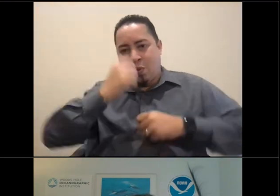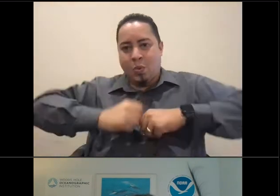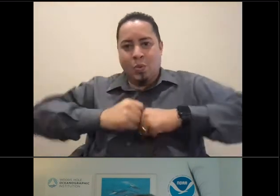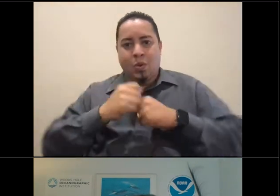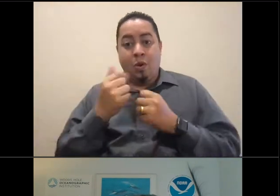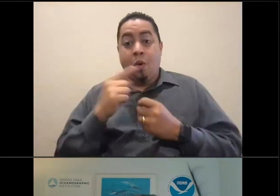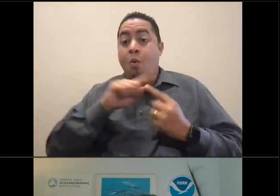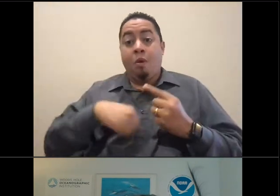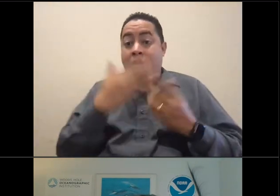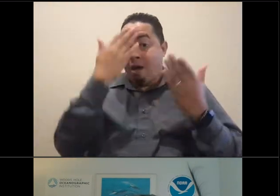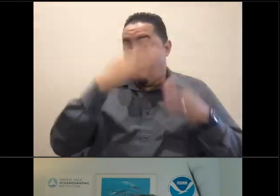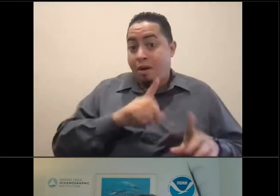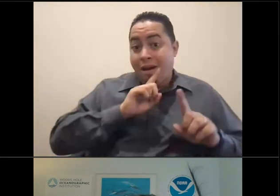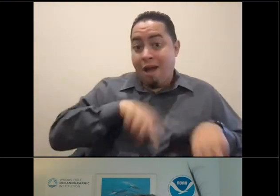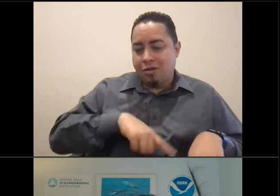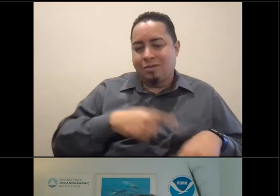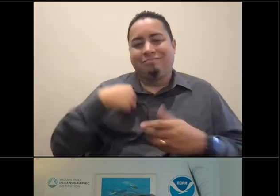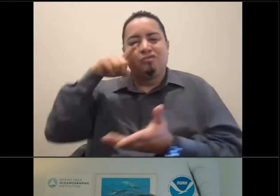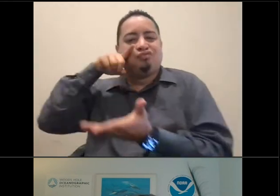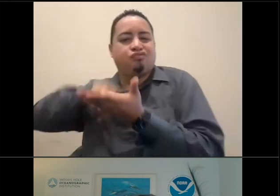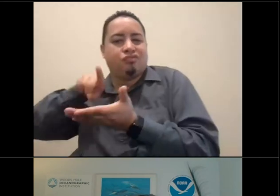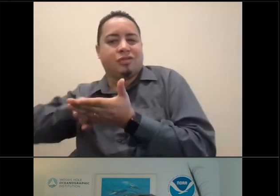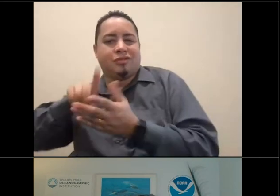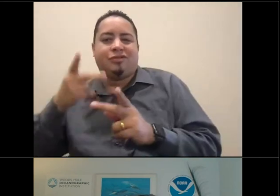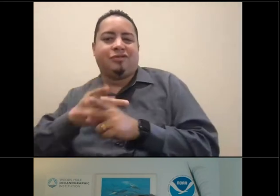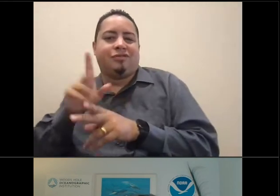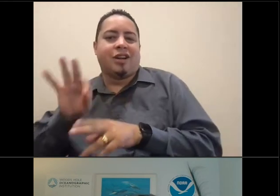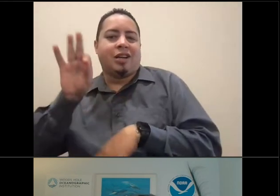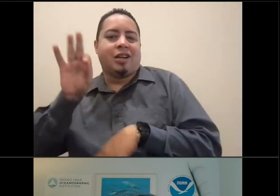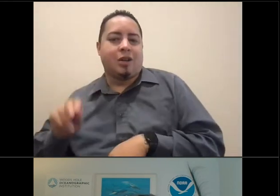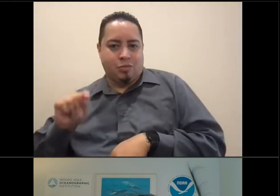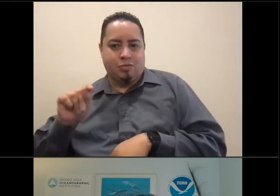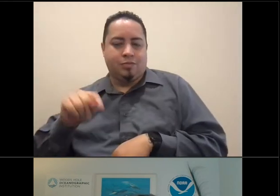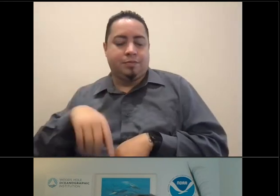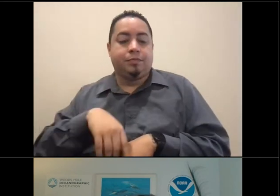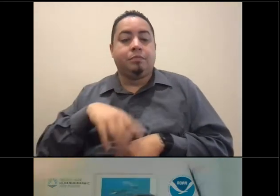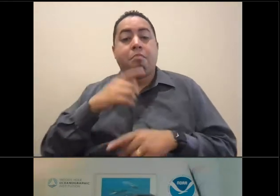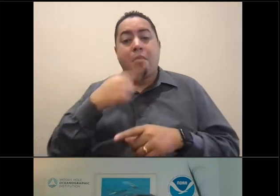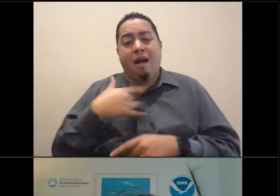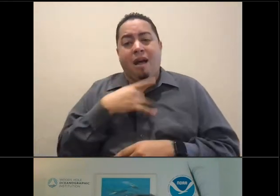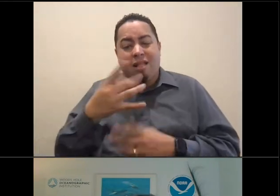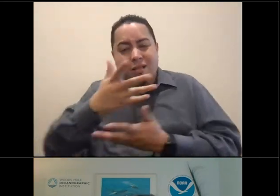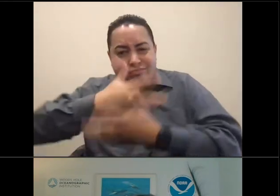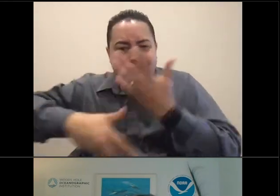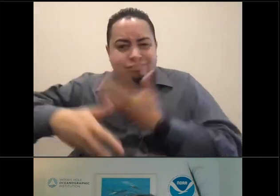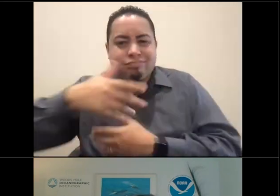I try to go look it up myself. So I really like interacting with K-12 students and the public.